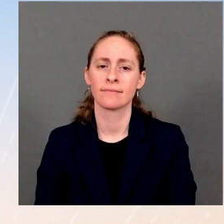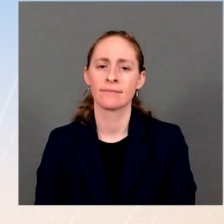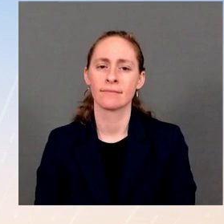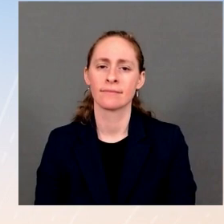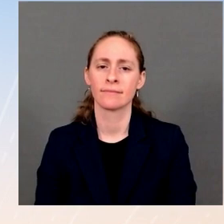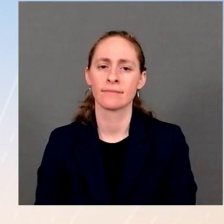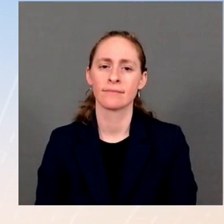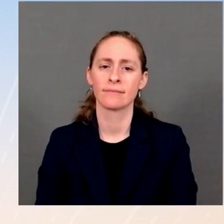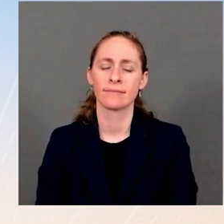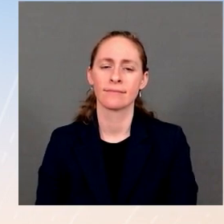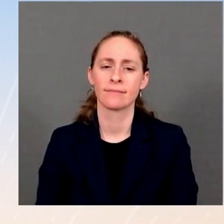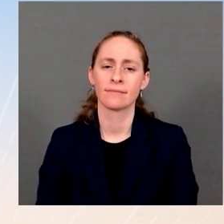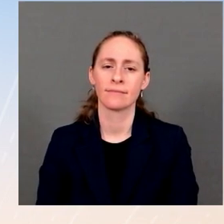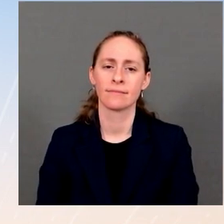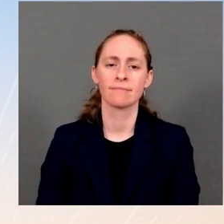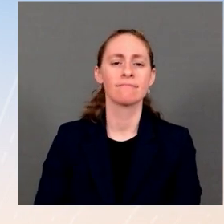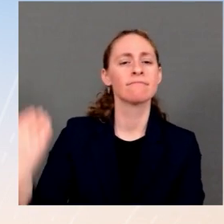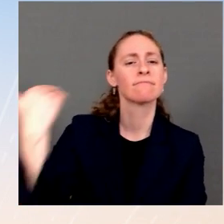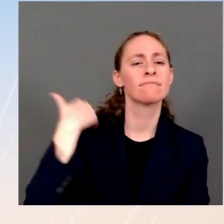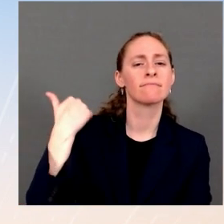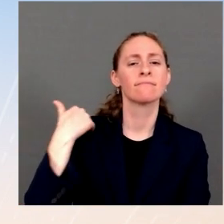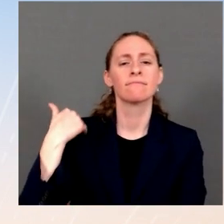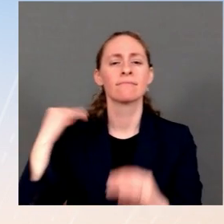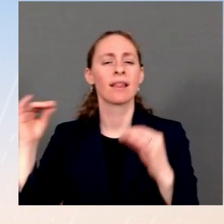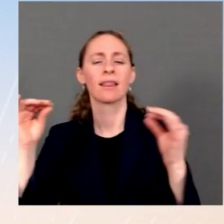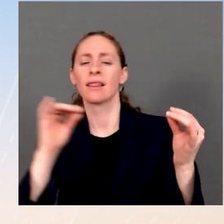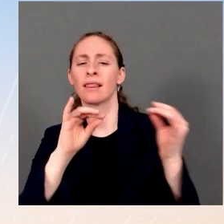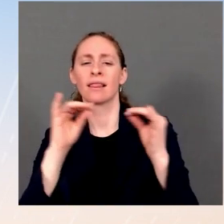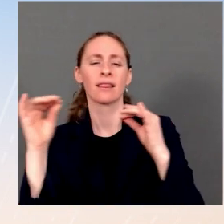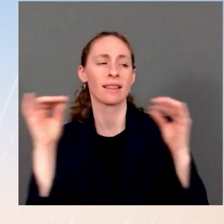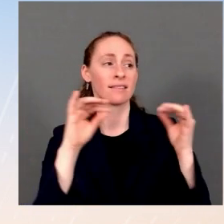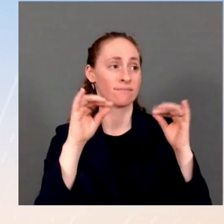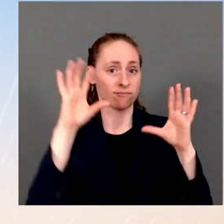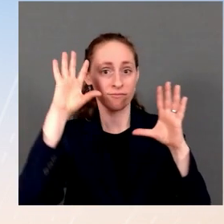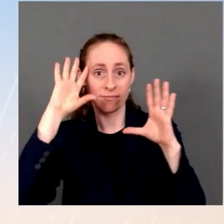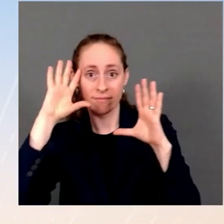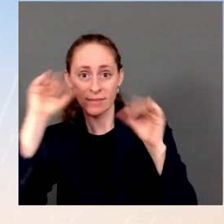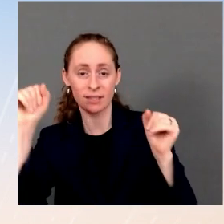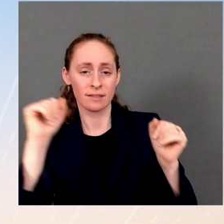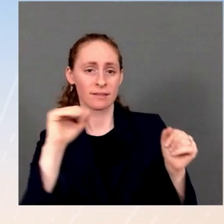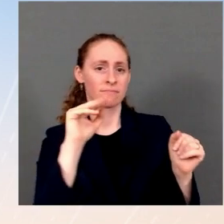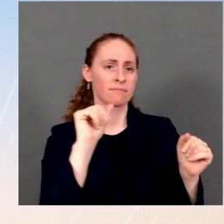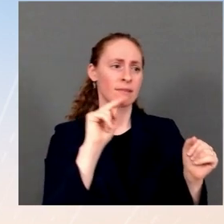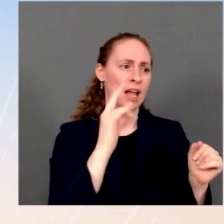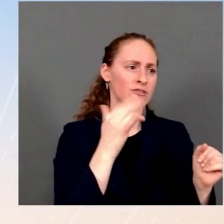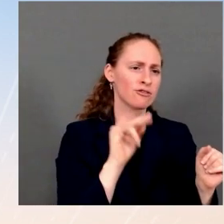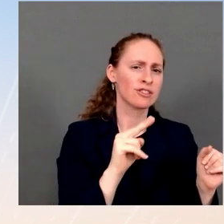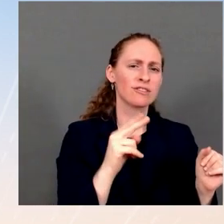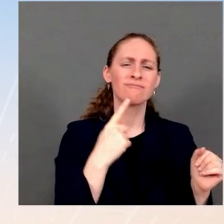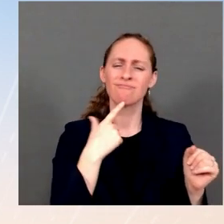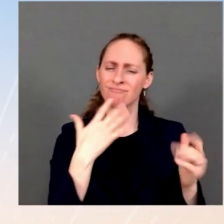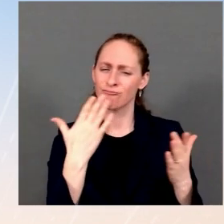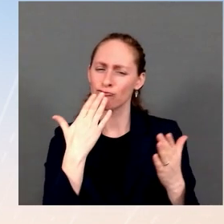been going, you know, very poorly, and it does now appear that Build Back Better doesn't have a path forward this year. So, I'm wondering how now would you describe